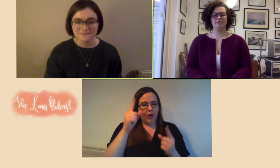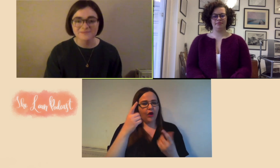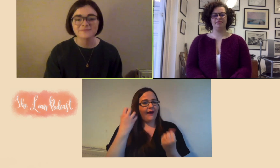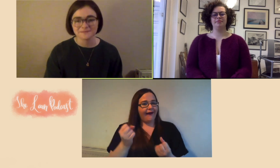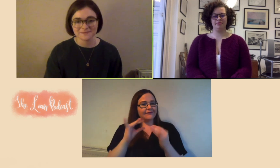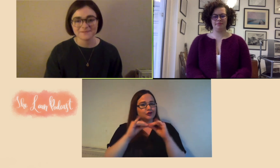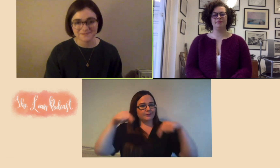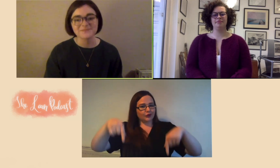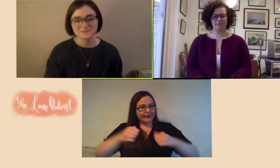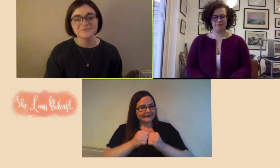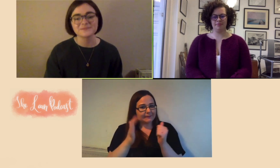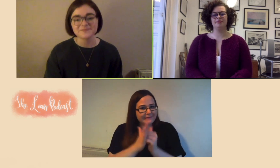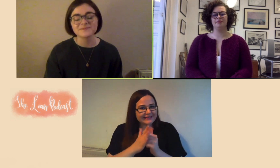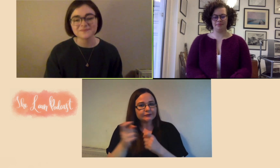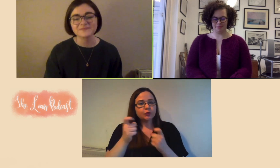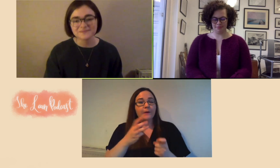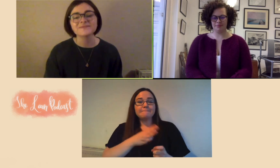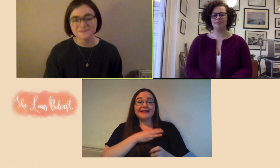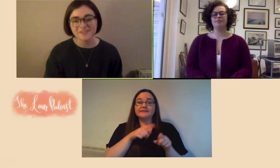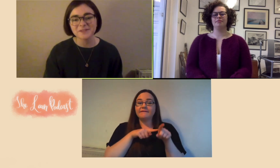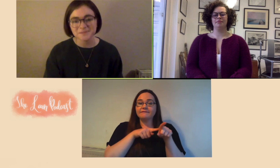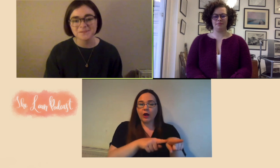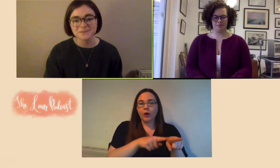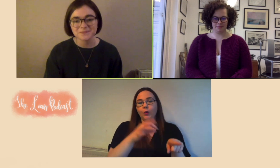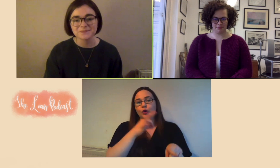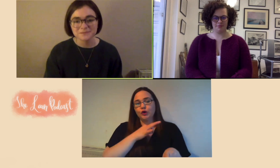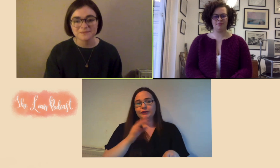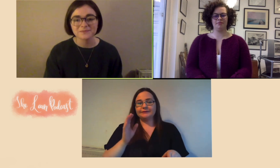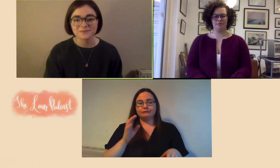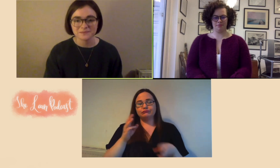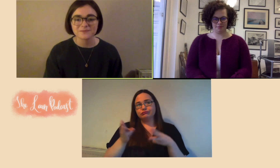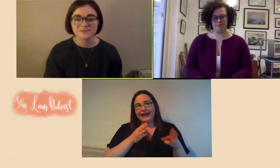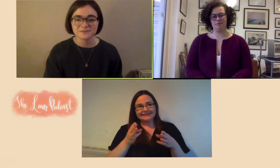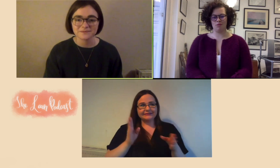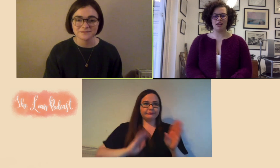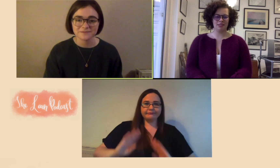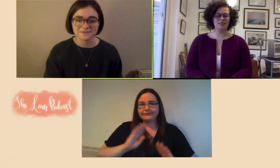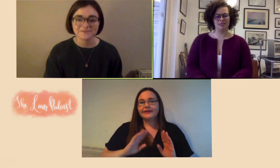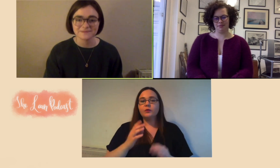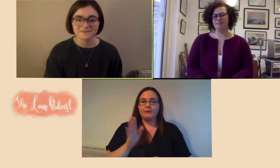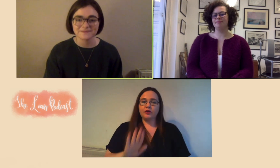who's chairing that meeting. It's hugely important for them to be so aware that there's interpreters in this meeting